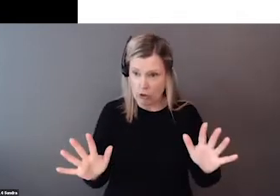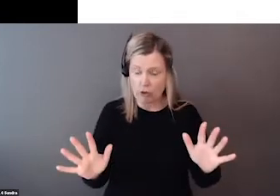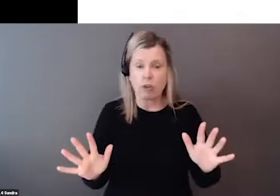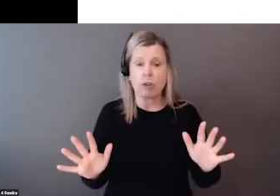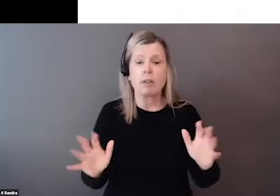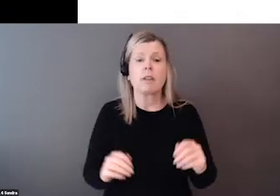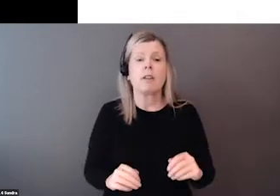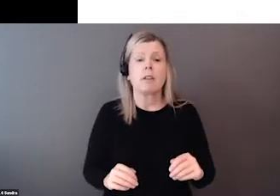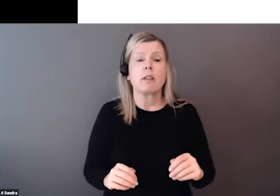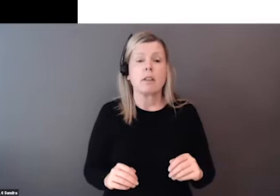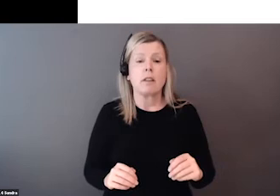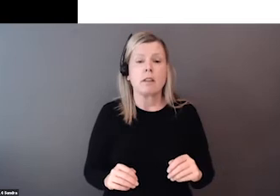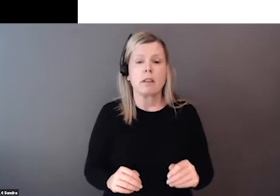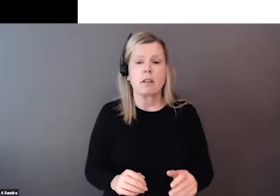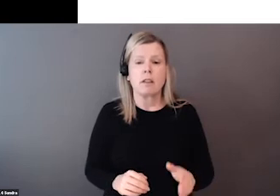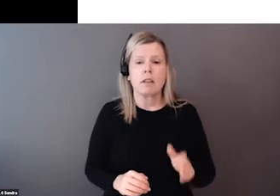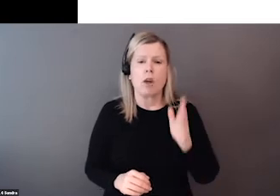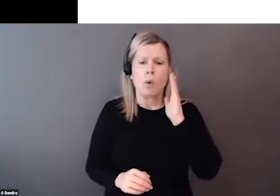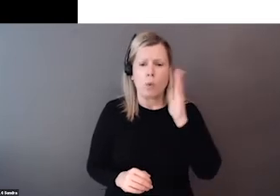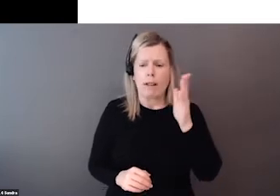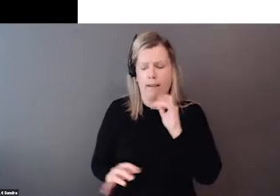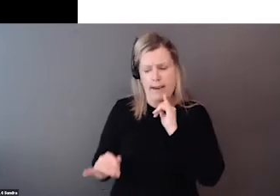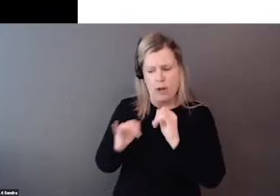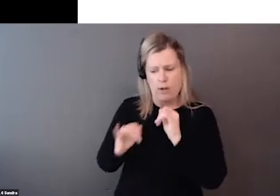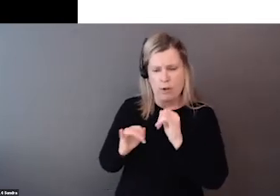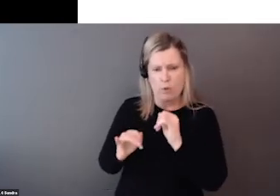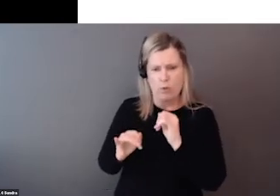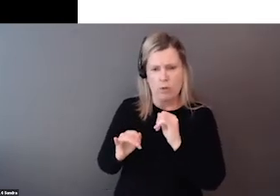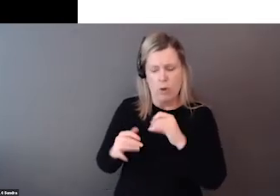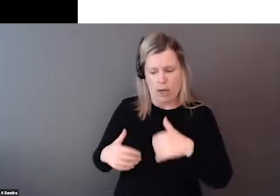we also plan to do some qualitative interviews. We plan to interview young people with disabilities,